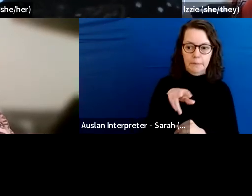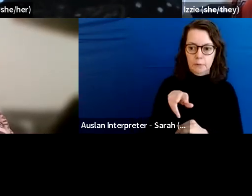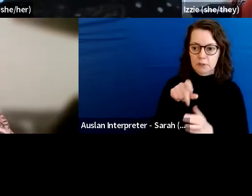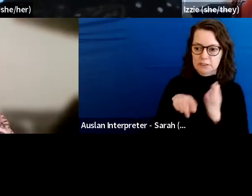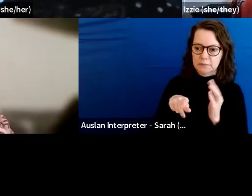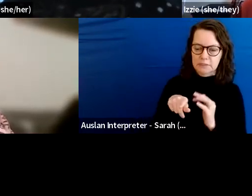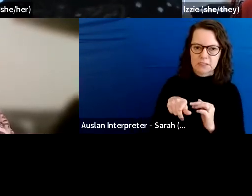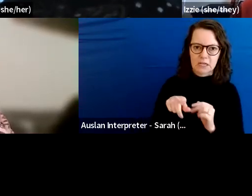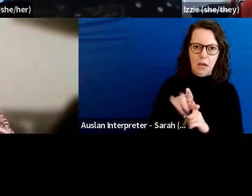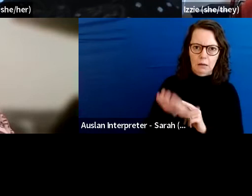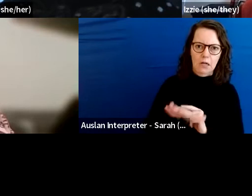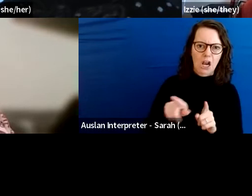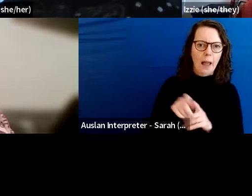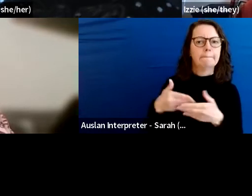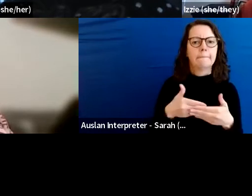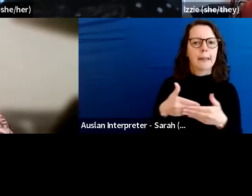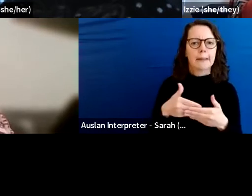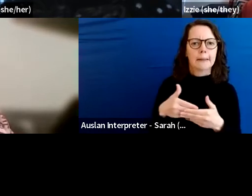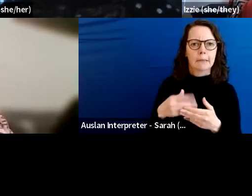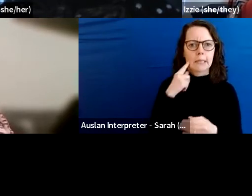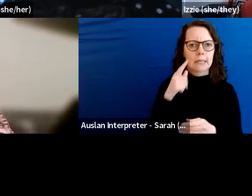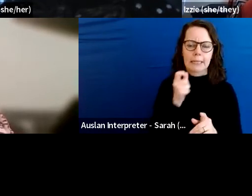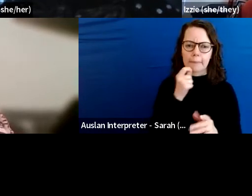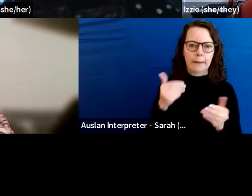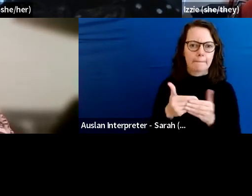You might talk like sort of like baby voice for example.